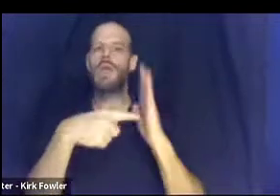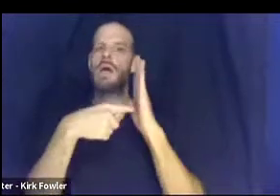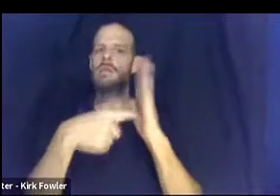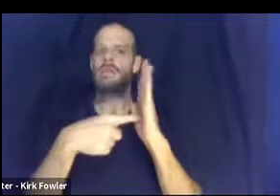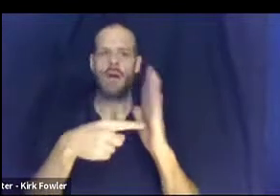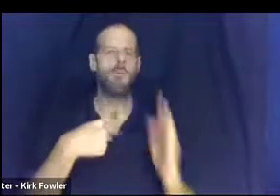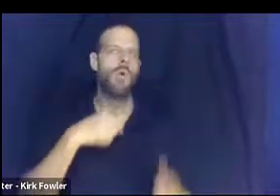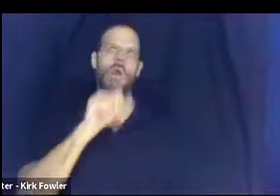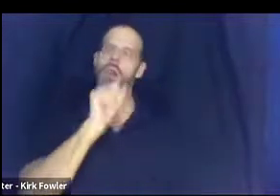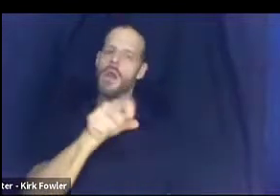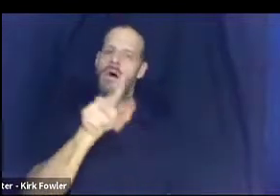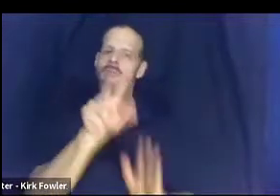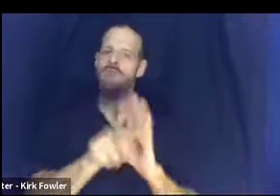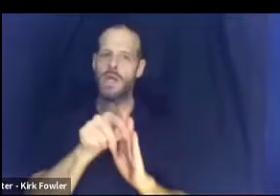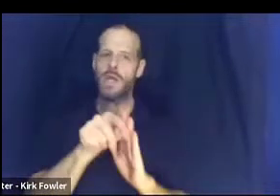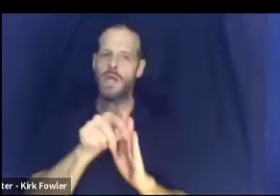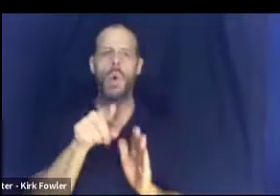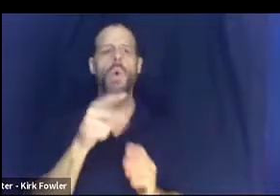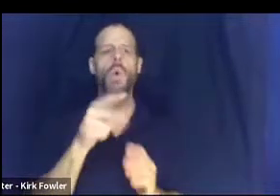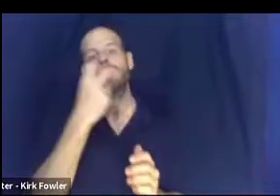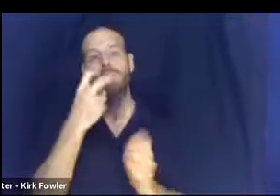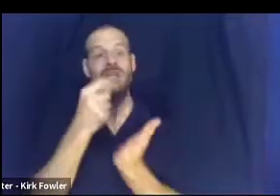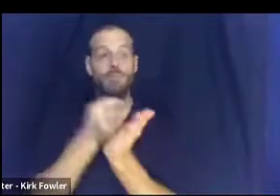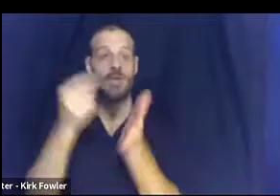It's a video of a speech pathologist working with a student